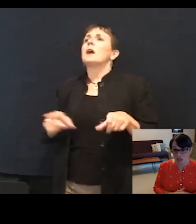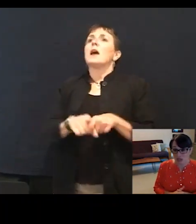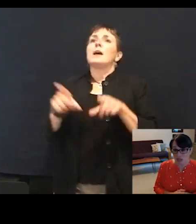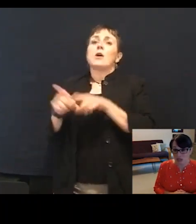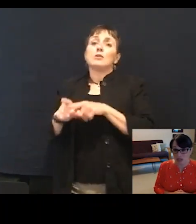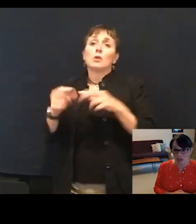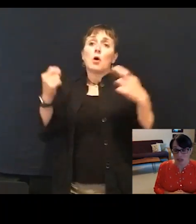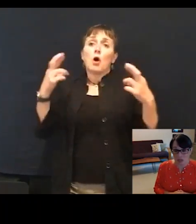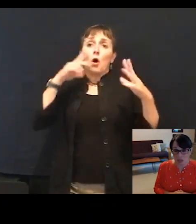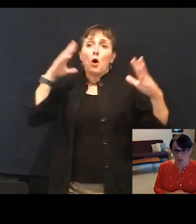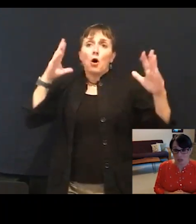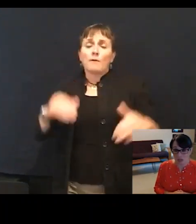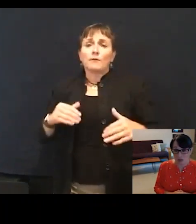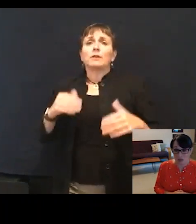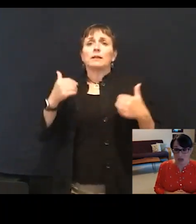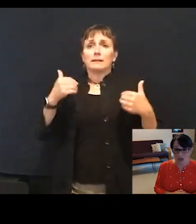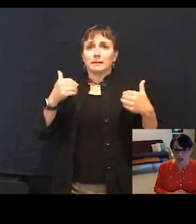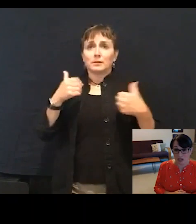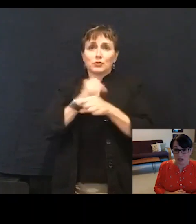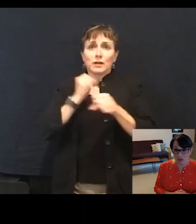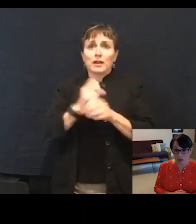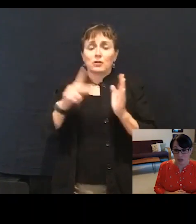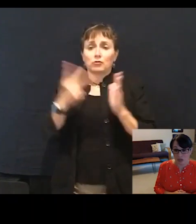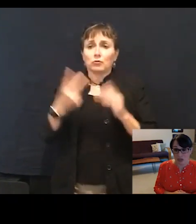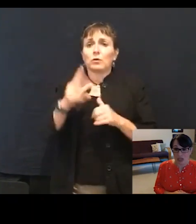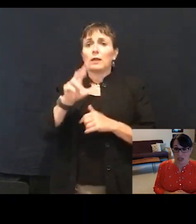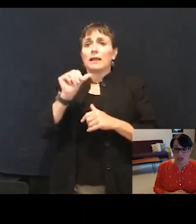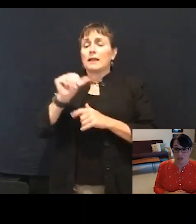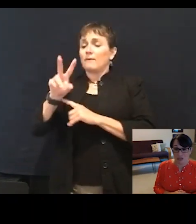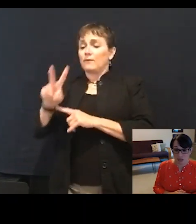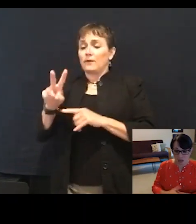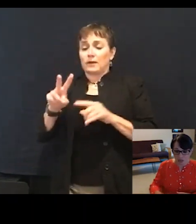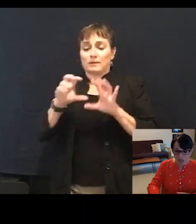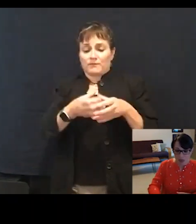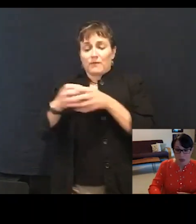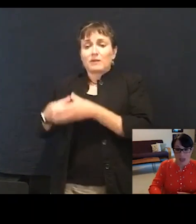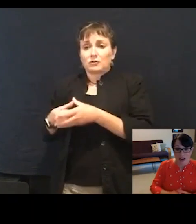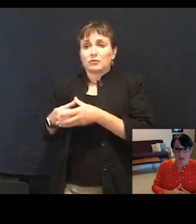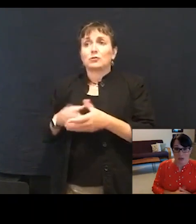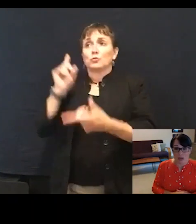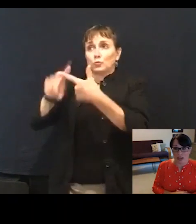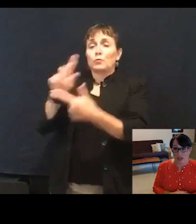in phase 1/2 clinical trials in the near future. So with that, I want to thank everybody